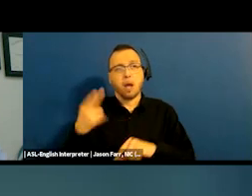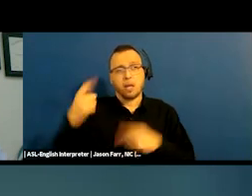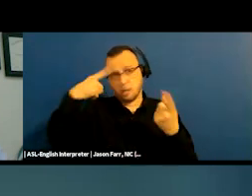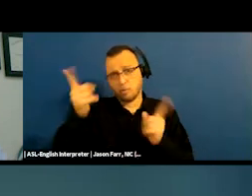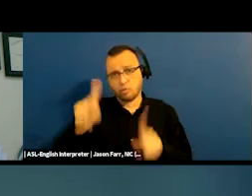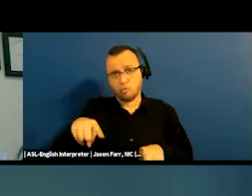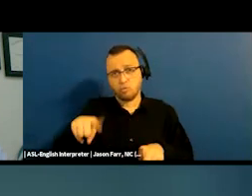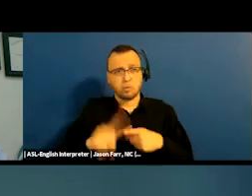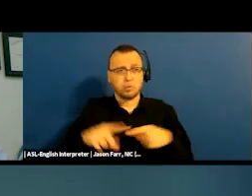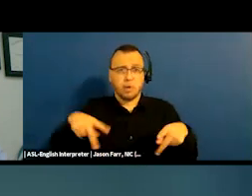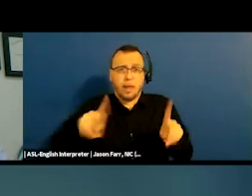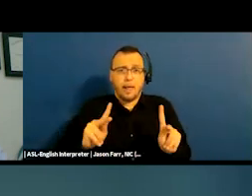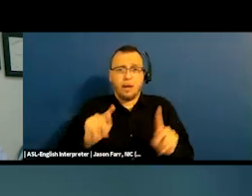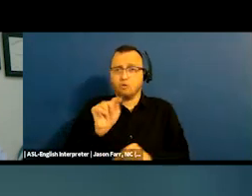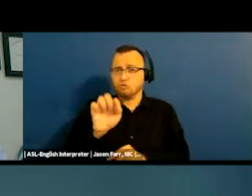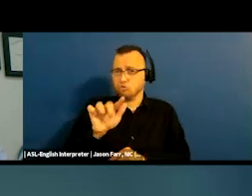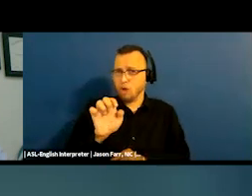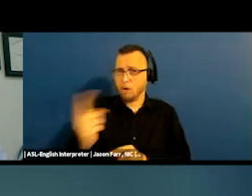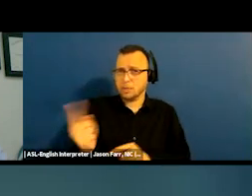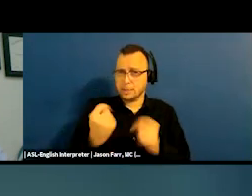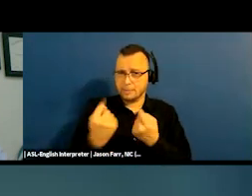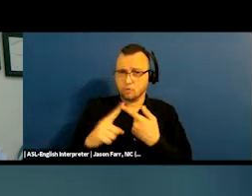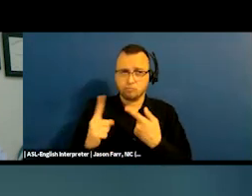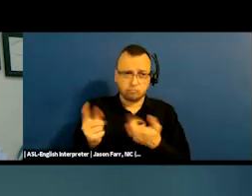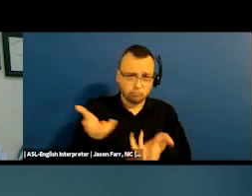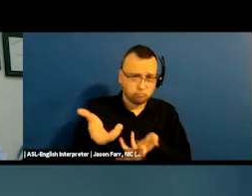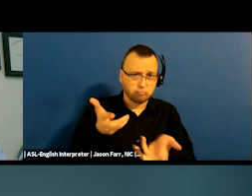We also had this 41-year-old who came in. He was brought in by police.